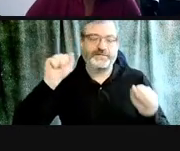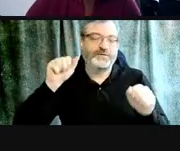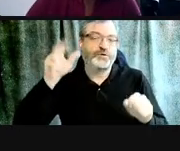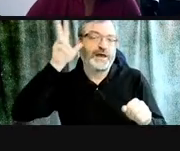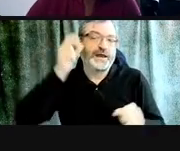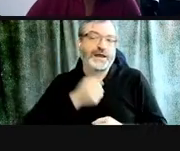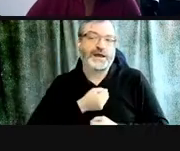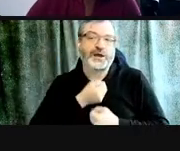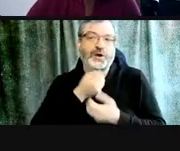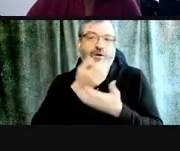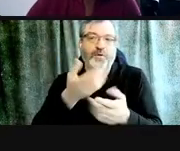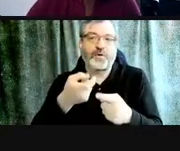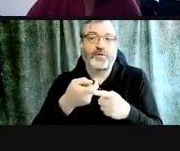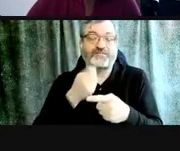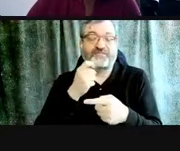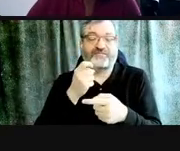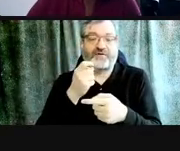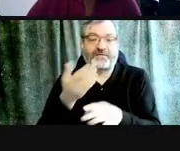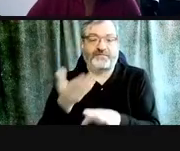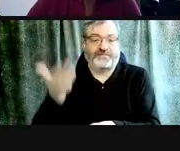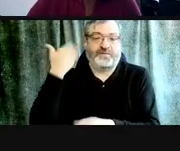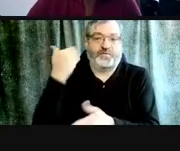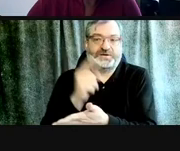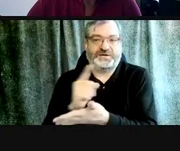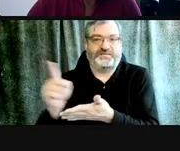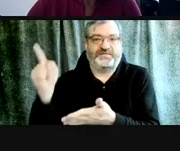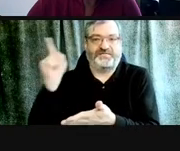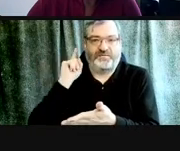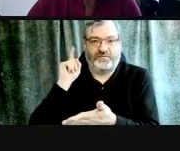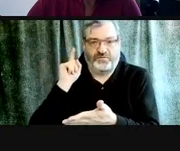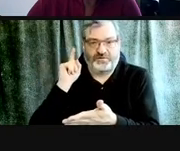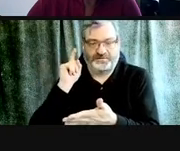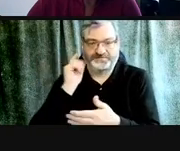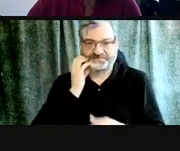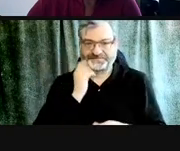from the previous week on the phone line on the radio. The next week,